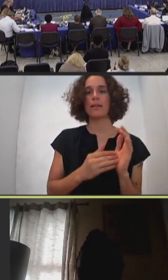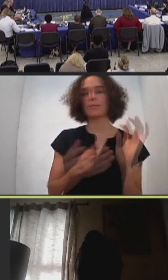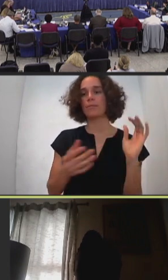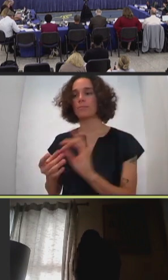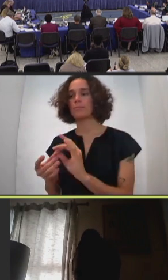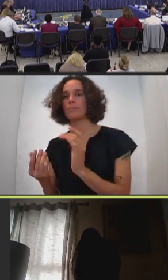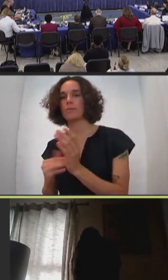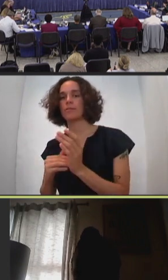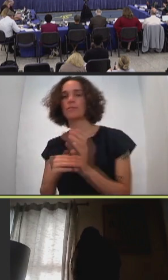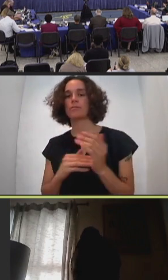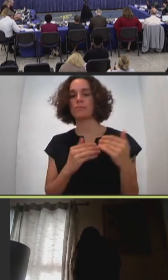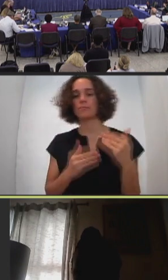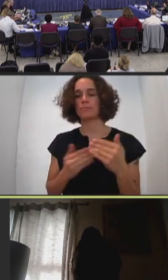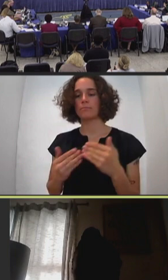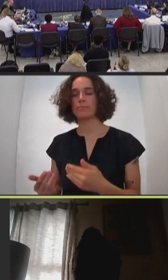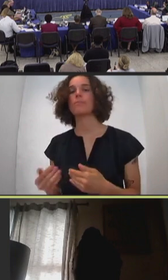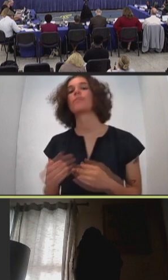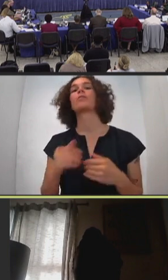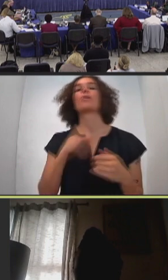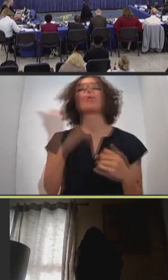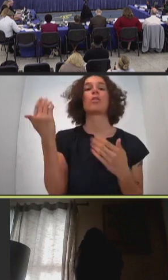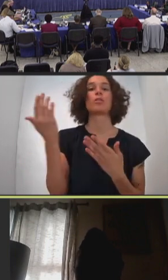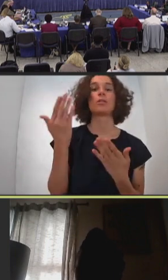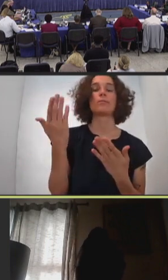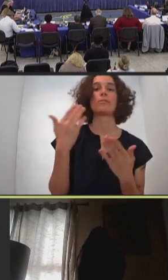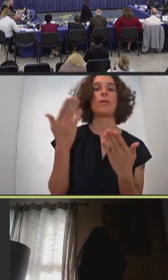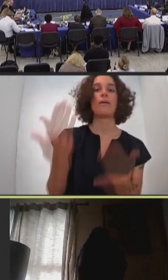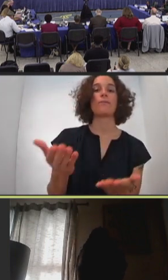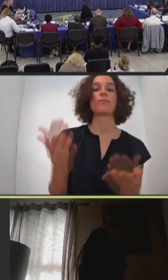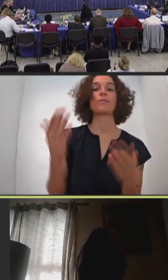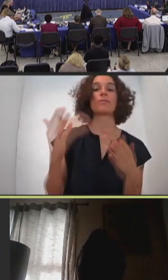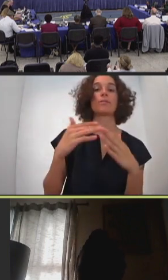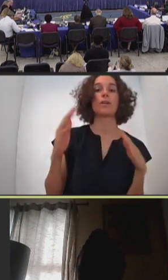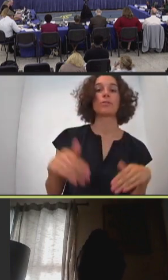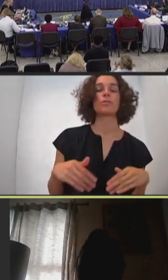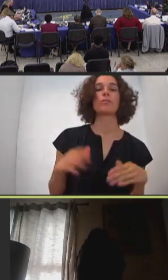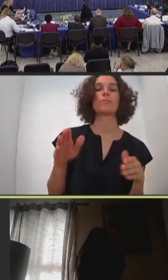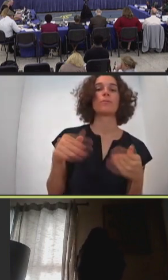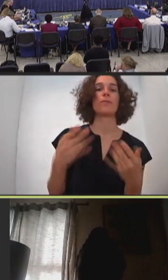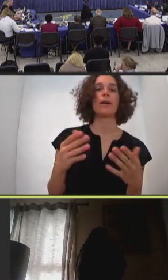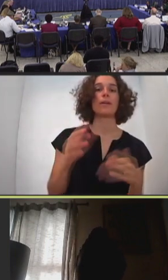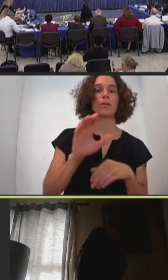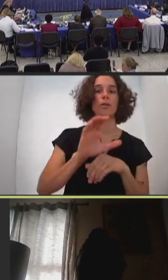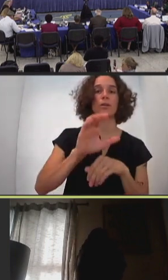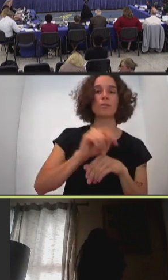Other services that we offer at the shelter are provider consults; prescription refills